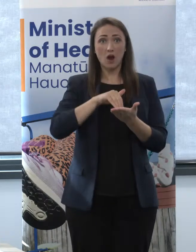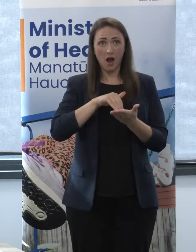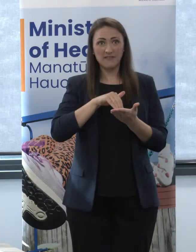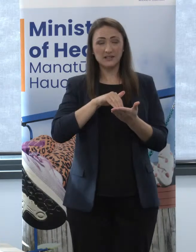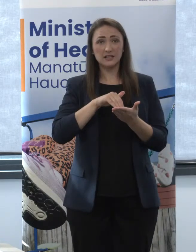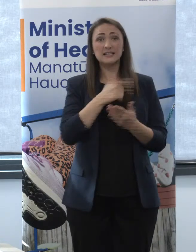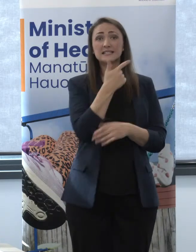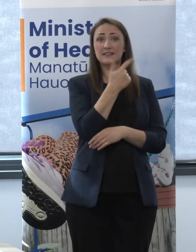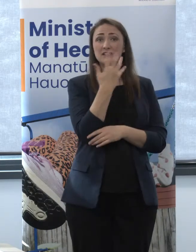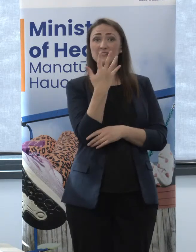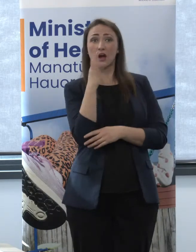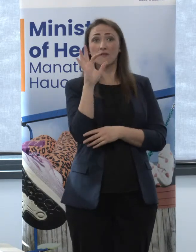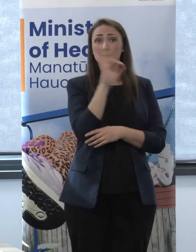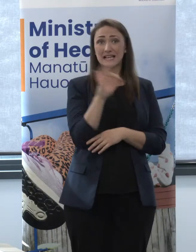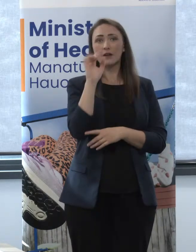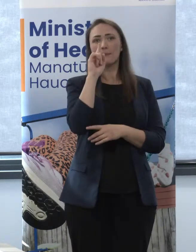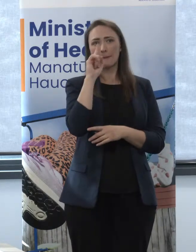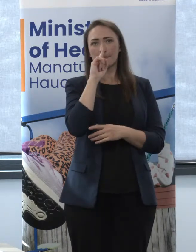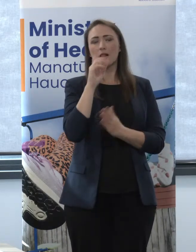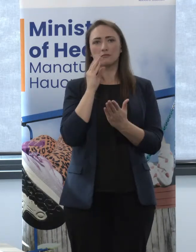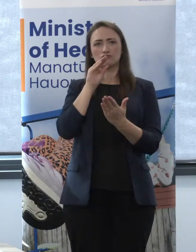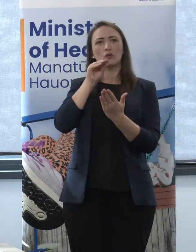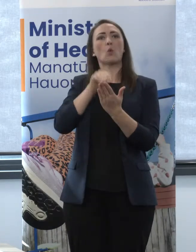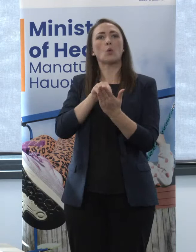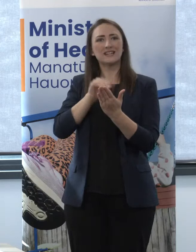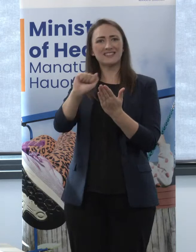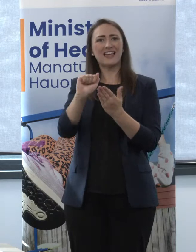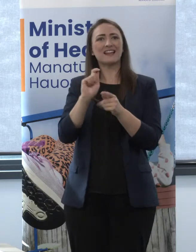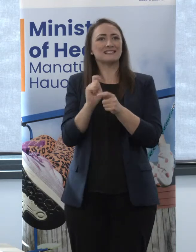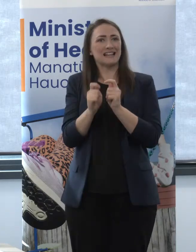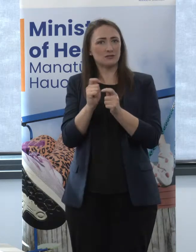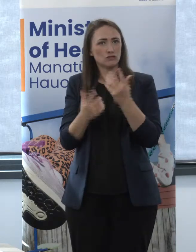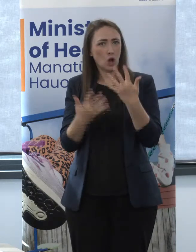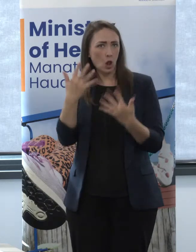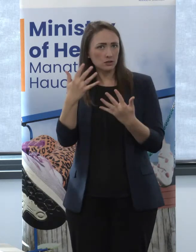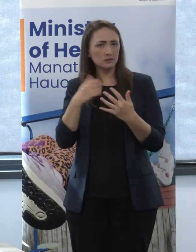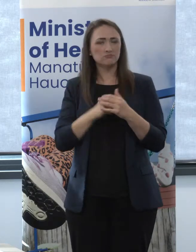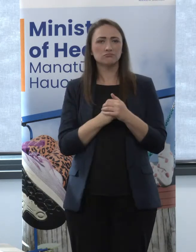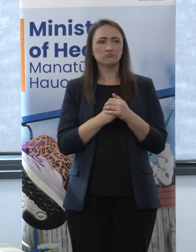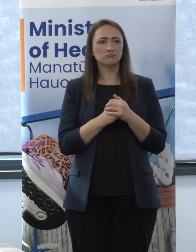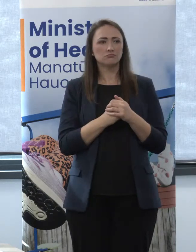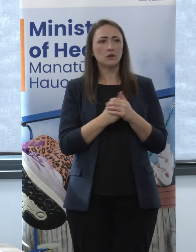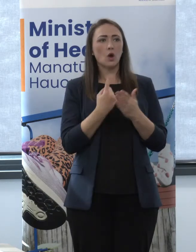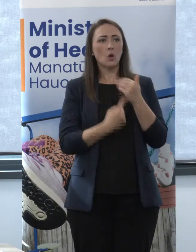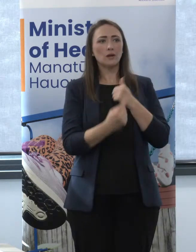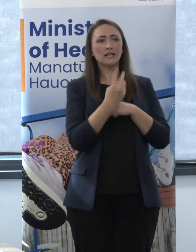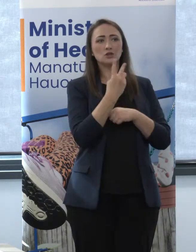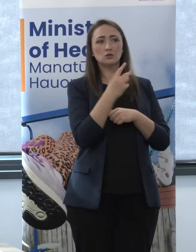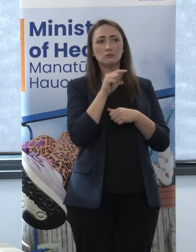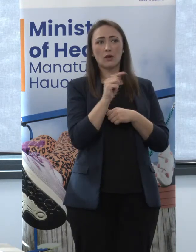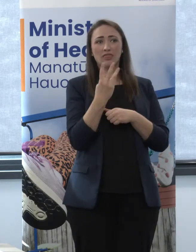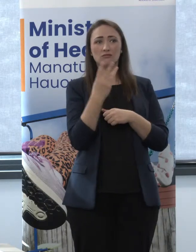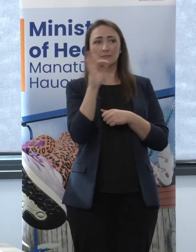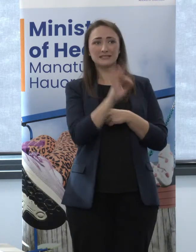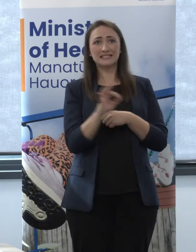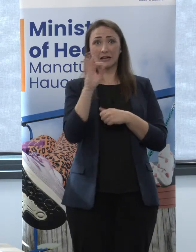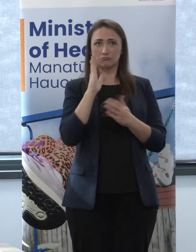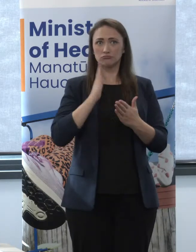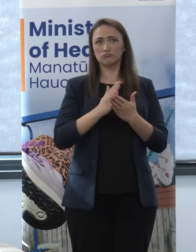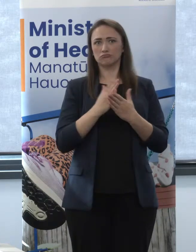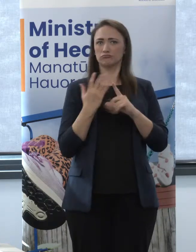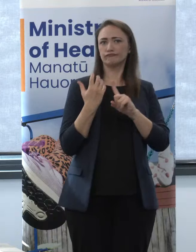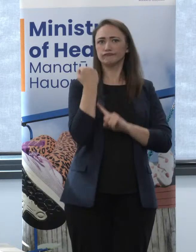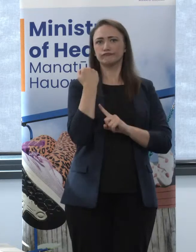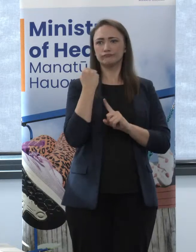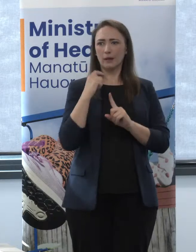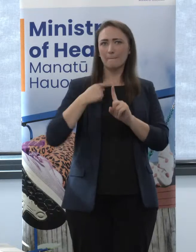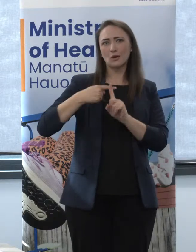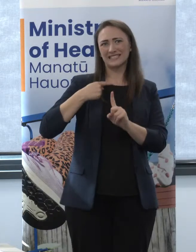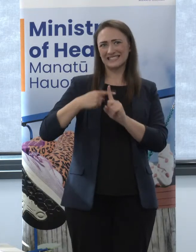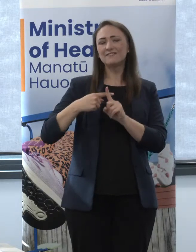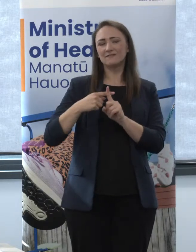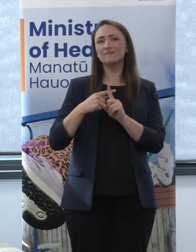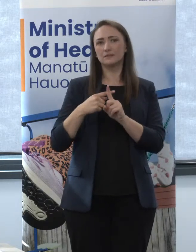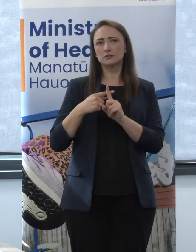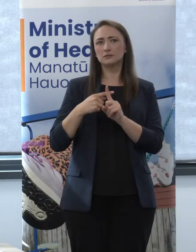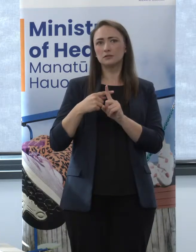reported the 2 RAT's.